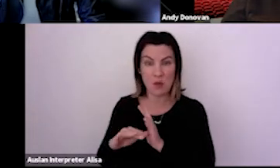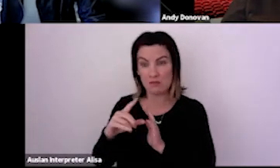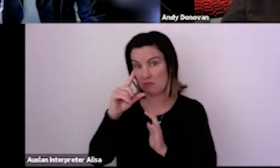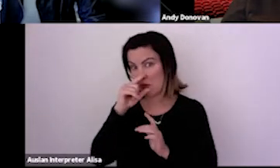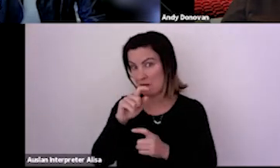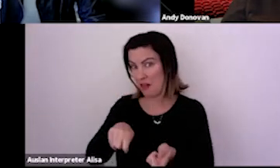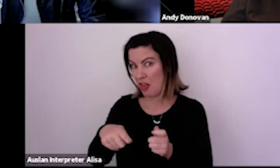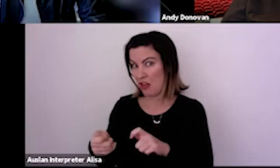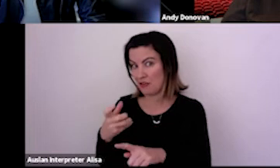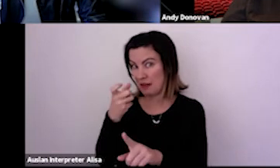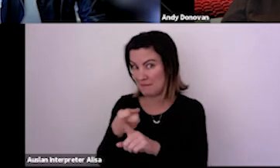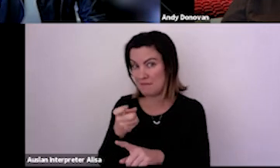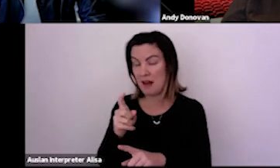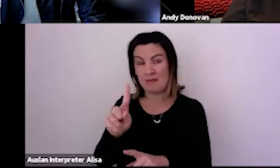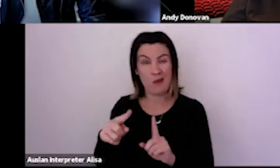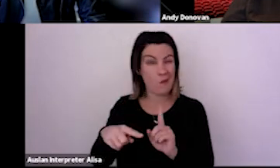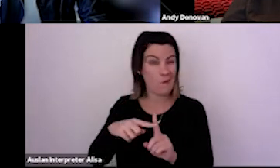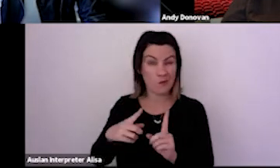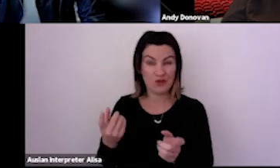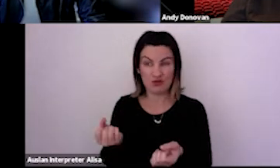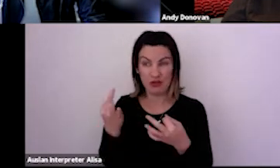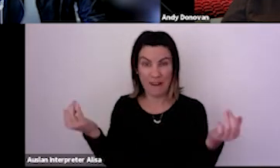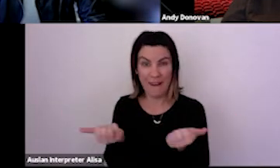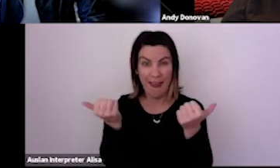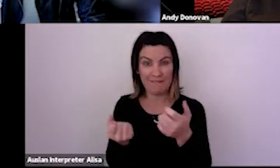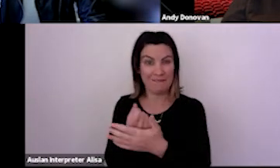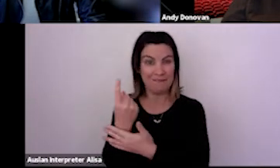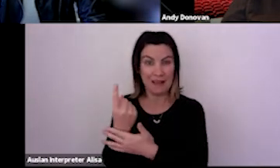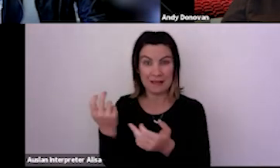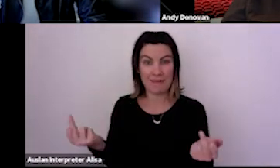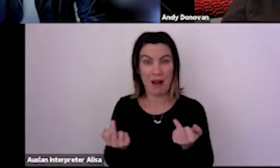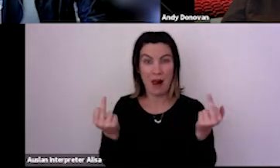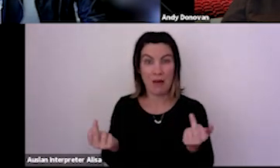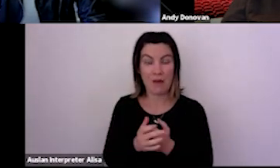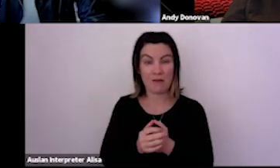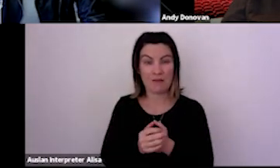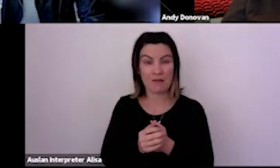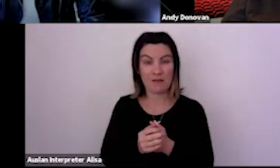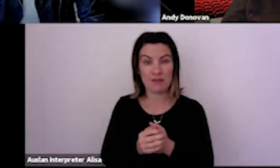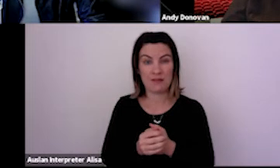Also simply the quantity of events that are available because artists are affected